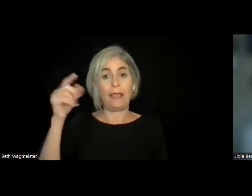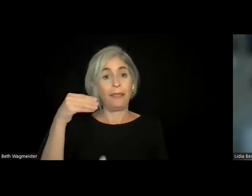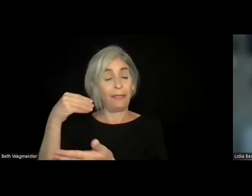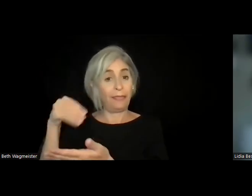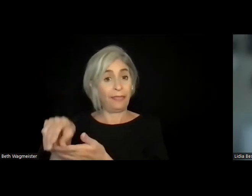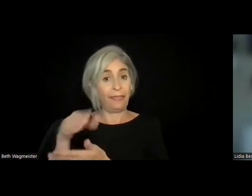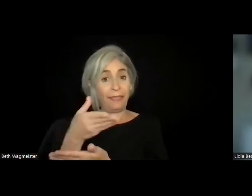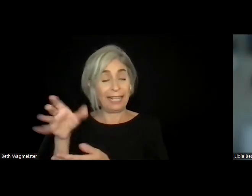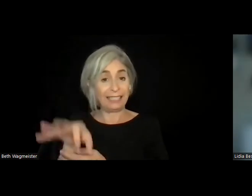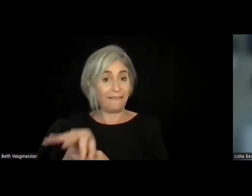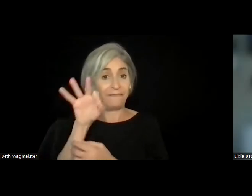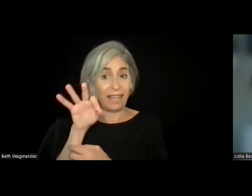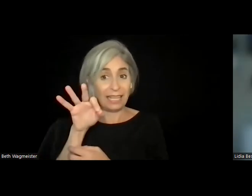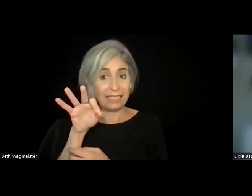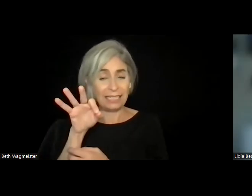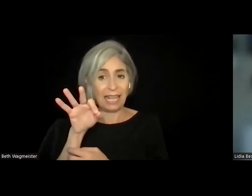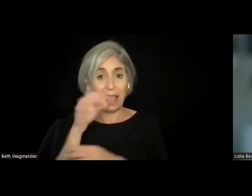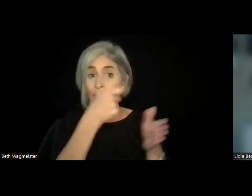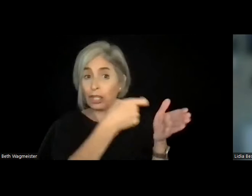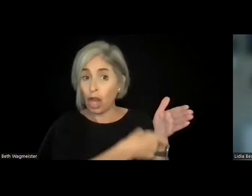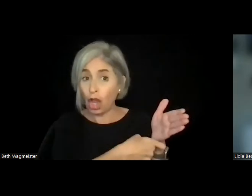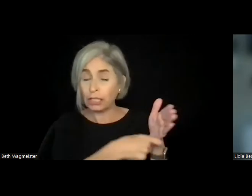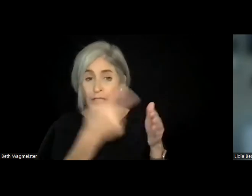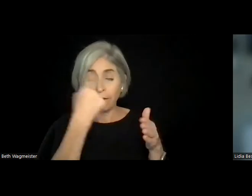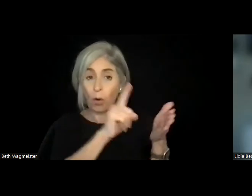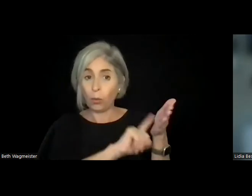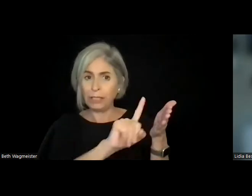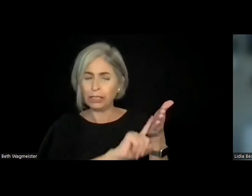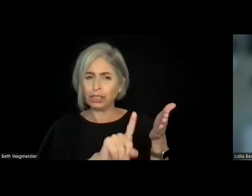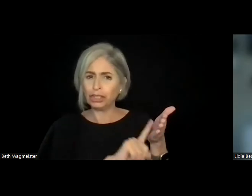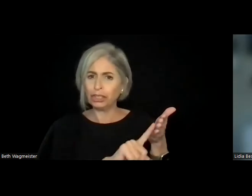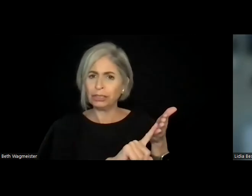panel which this is around making sure